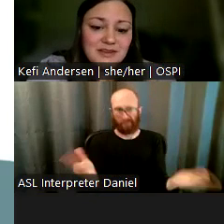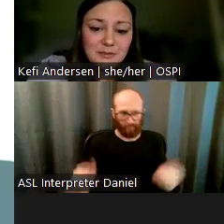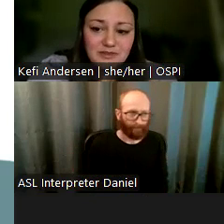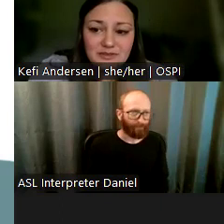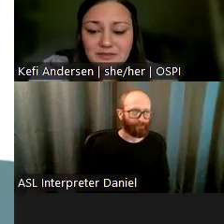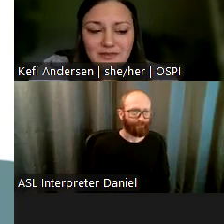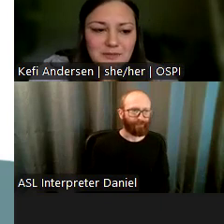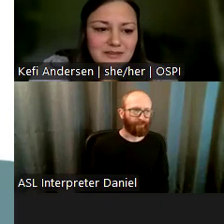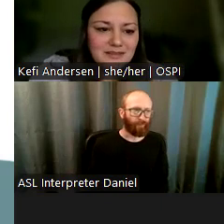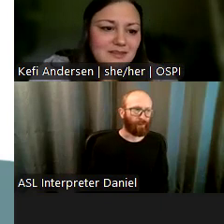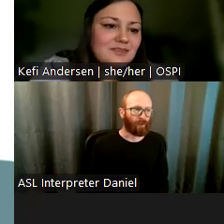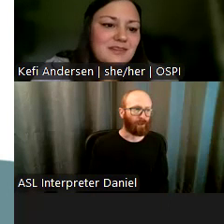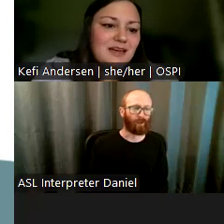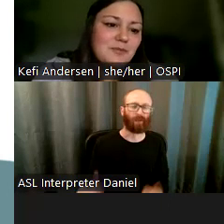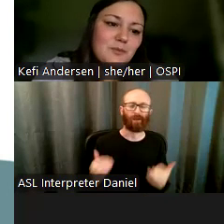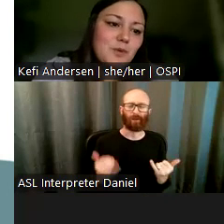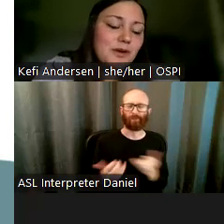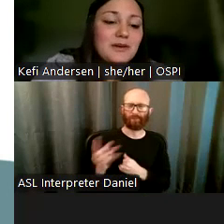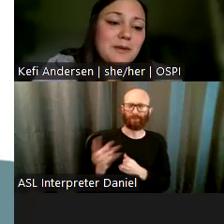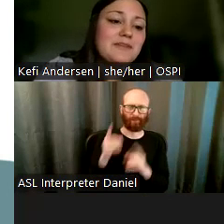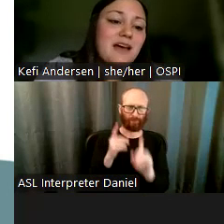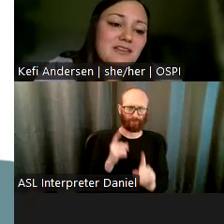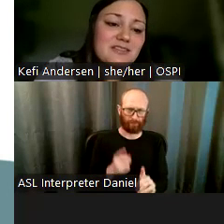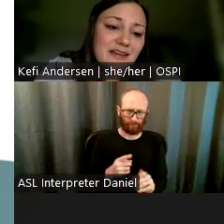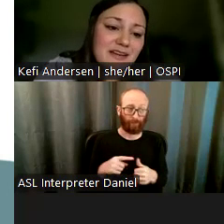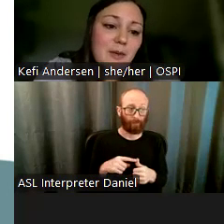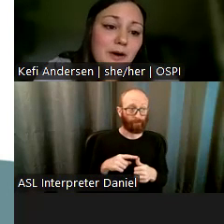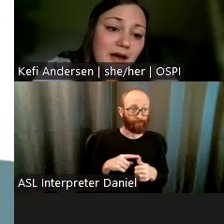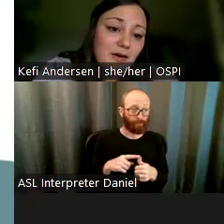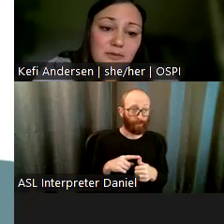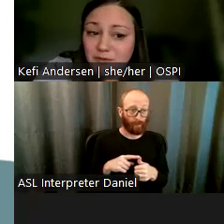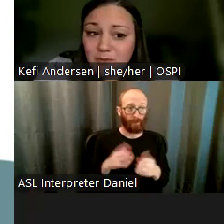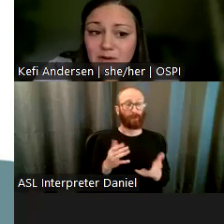Today we chose several objectives - we want you to be able to understand a broad overview